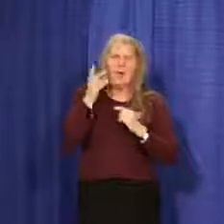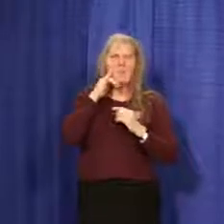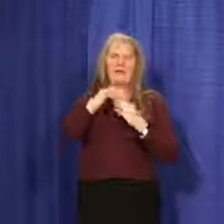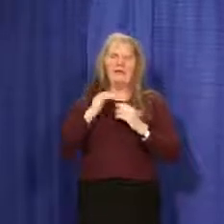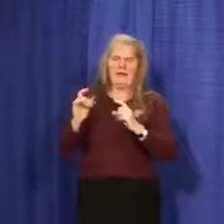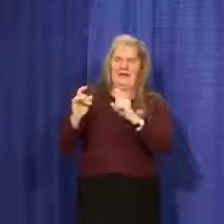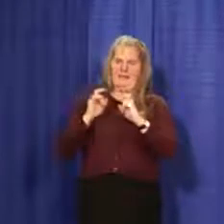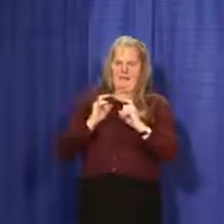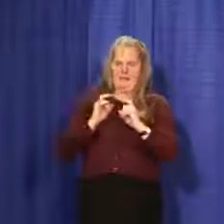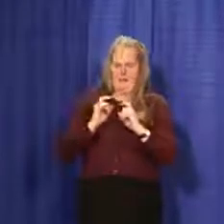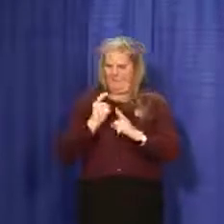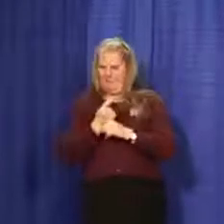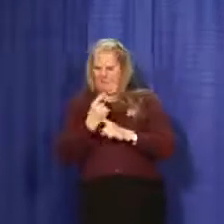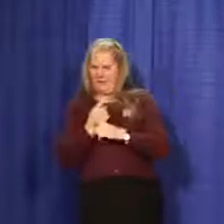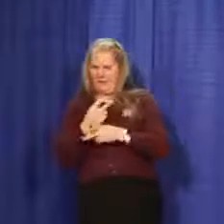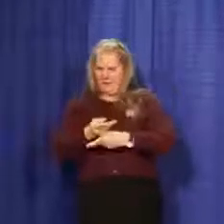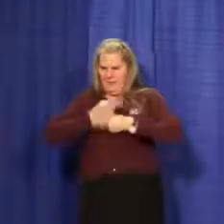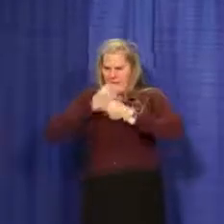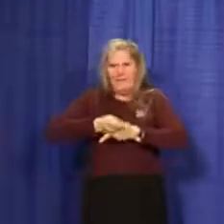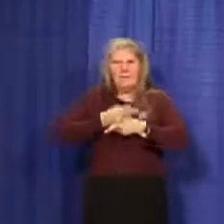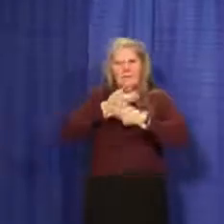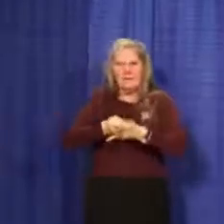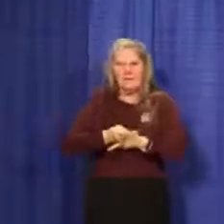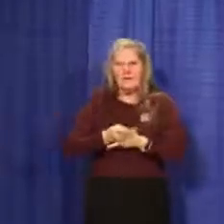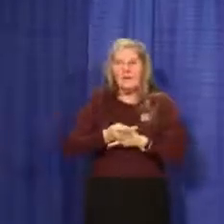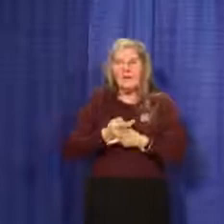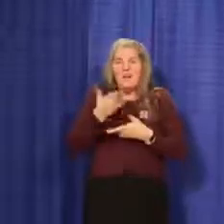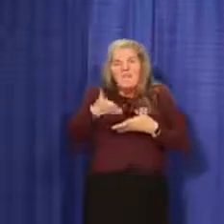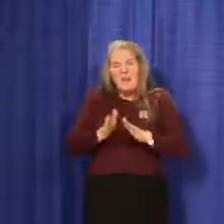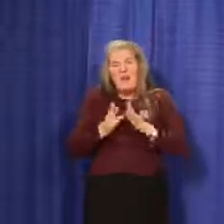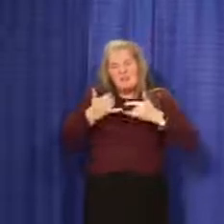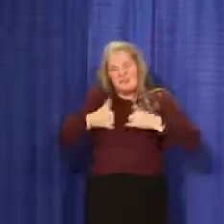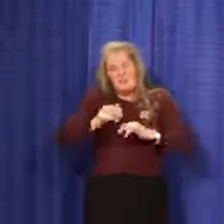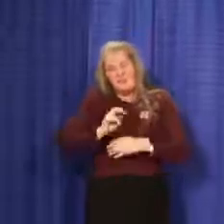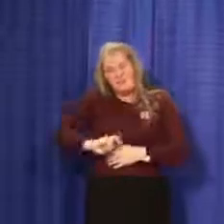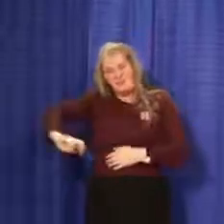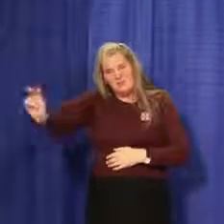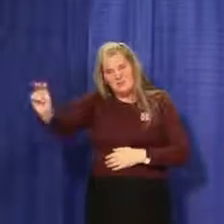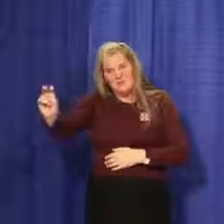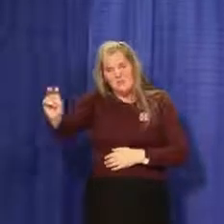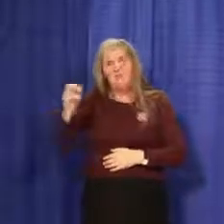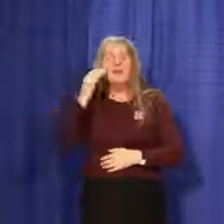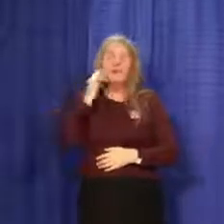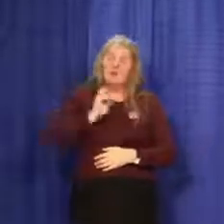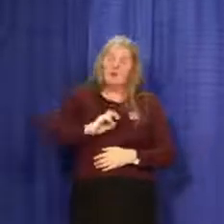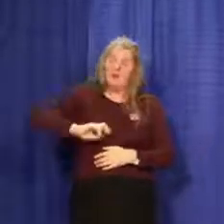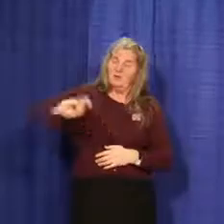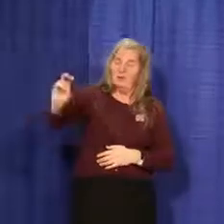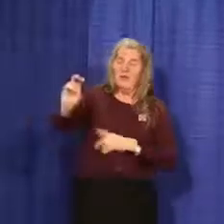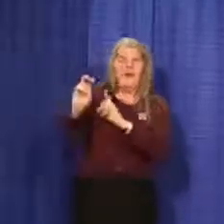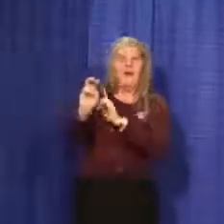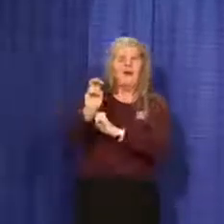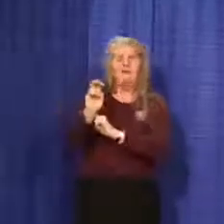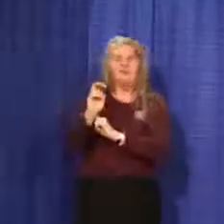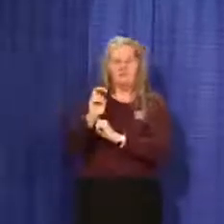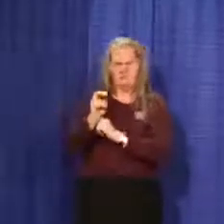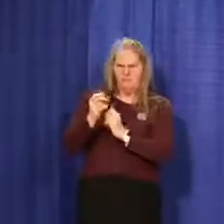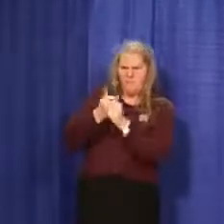Like a prized gift, use it well and wisely. When travelling anywhere, you should take care to respect the public health travel advice of